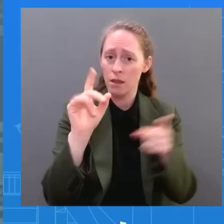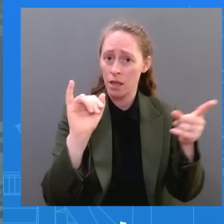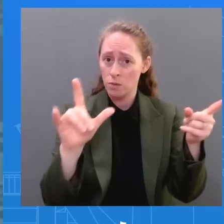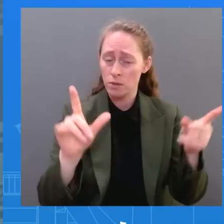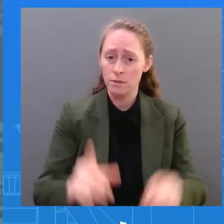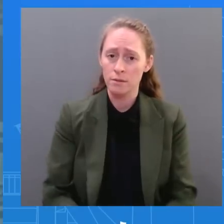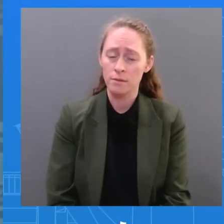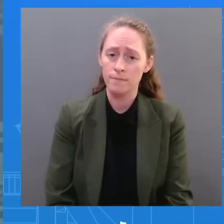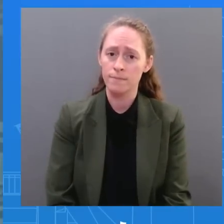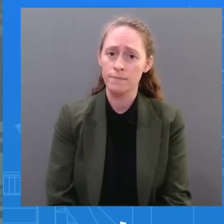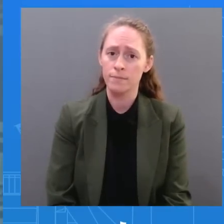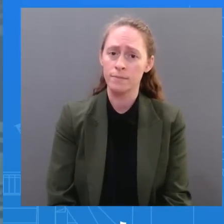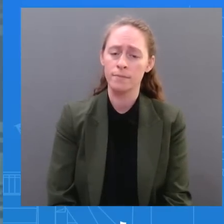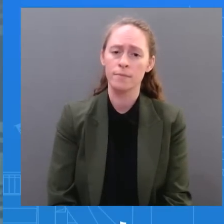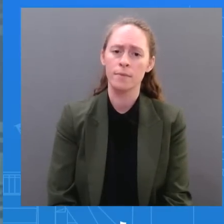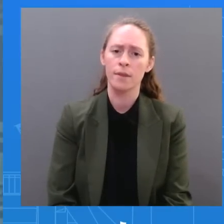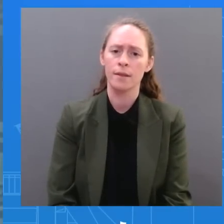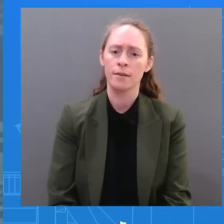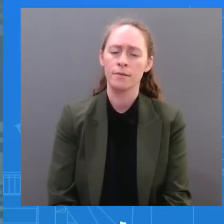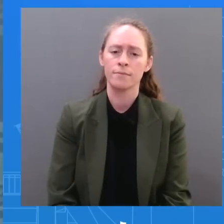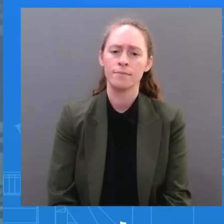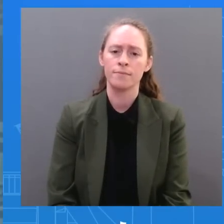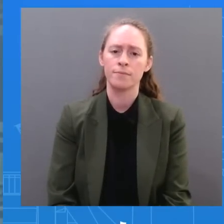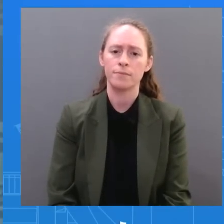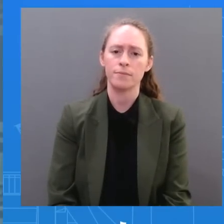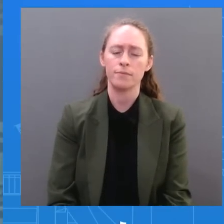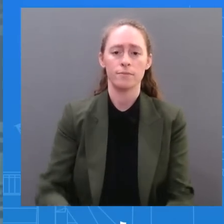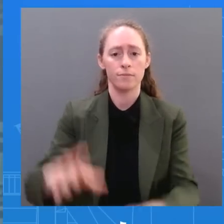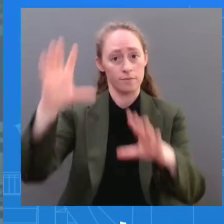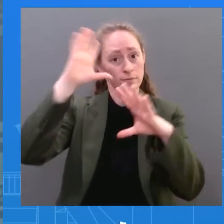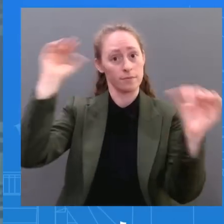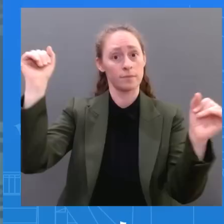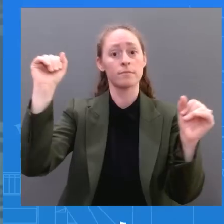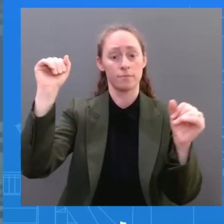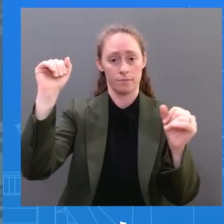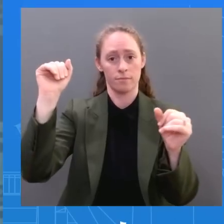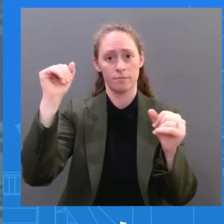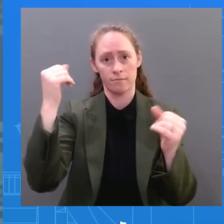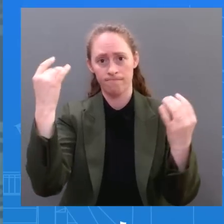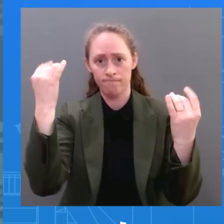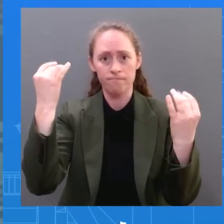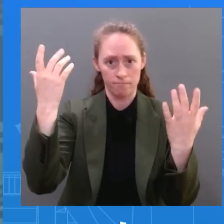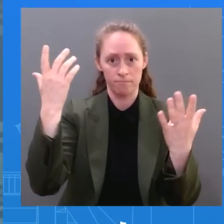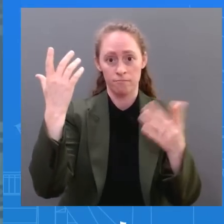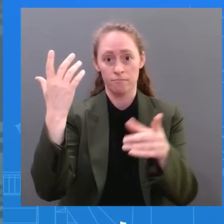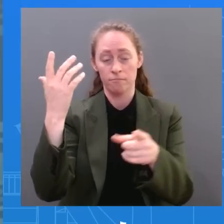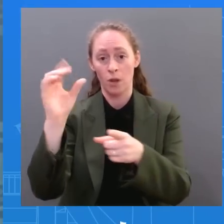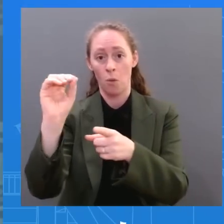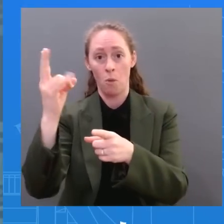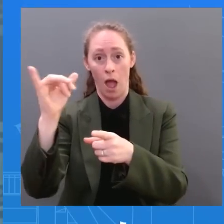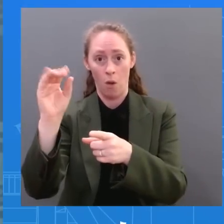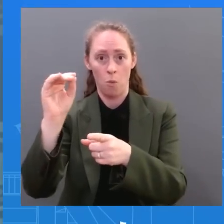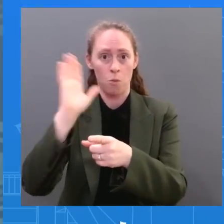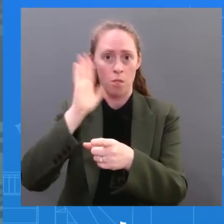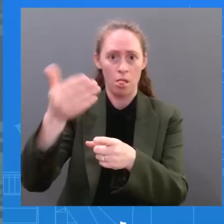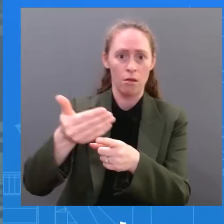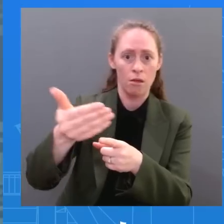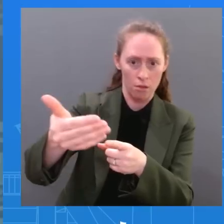to discuss the American Rescue Plan. So that's the trip that he's going to be making tomorrow. We don't have any plans right now to go to Chicago.